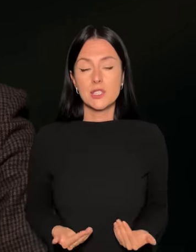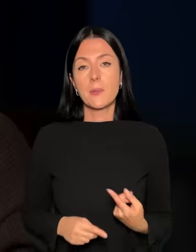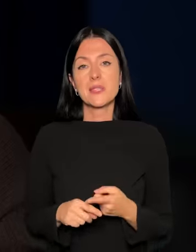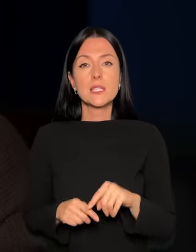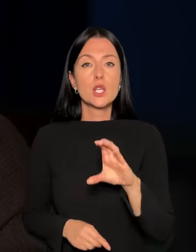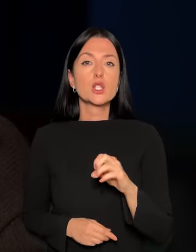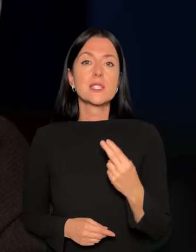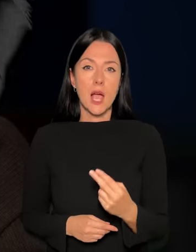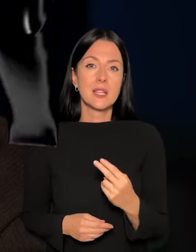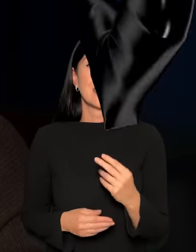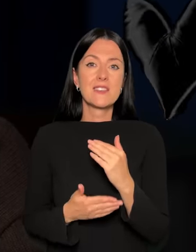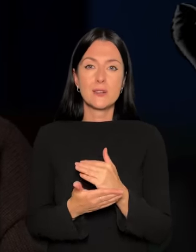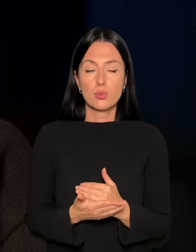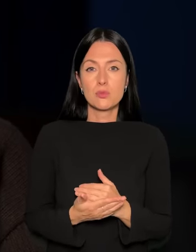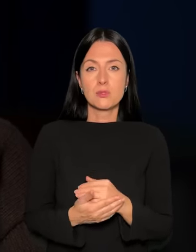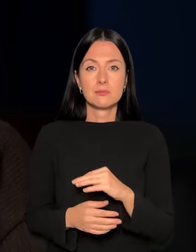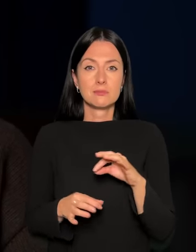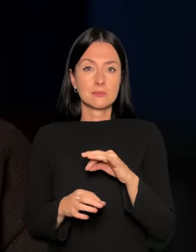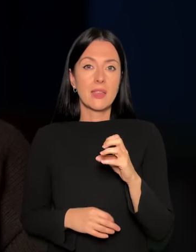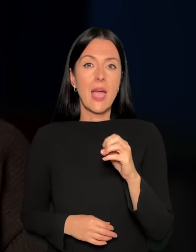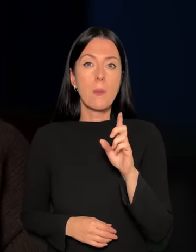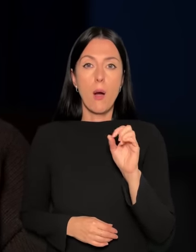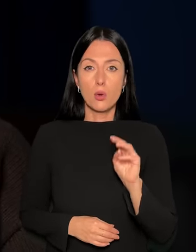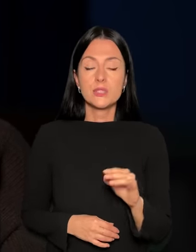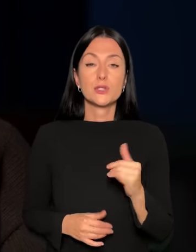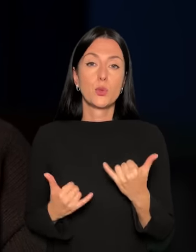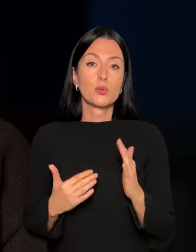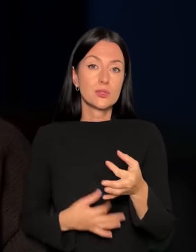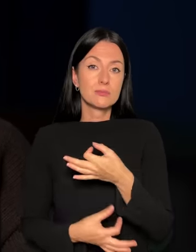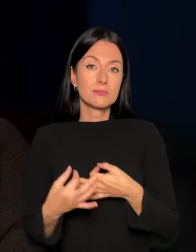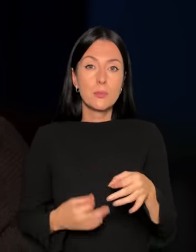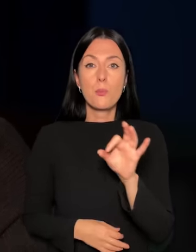This is a social issue on the Ebaut show, and today we will talk about inclusivity.